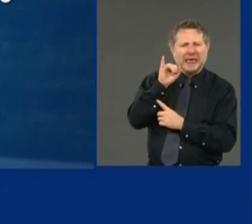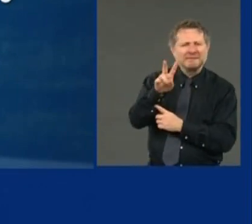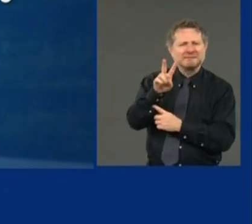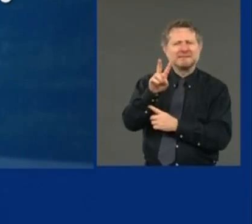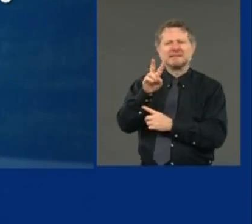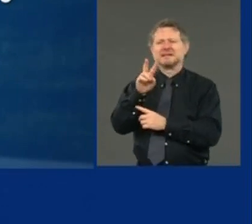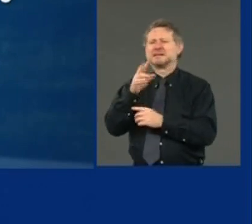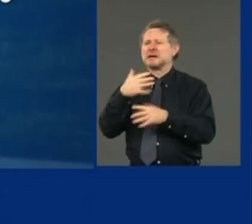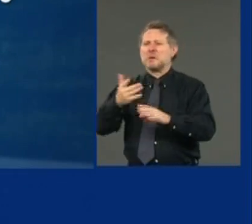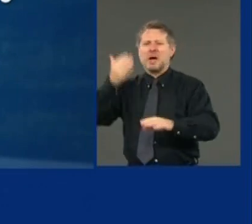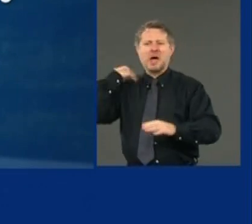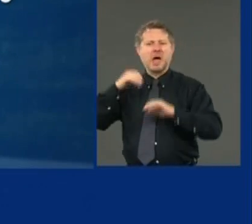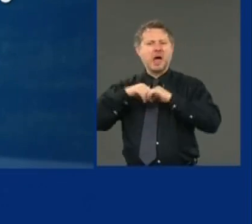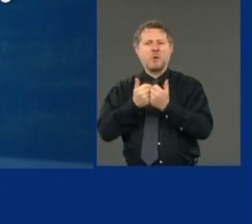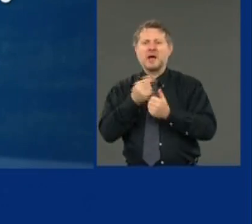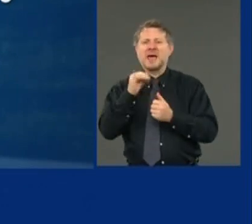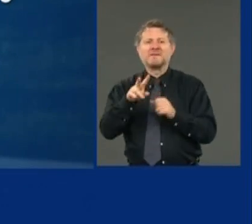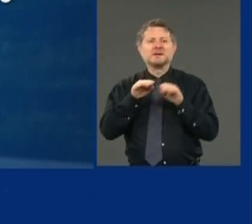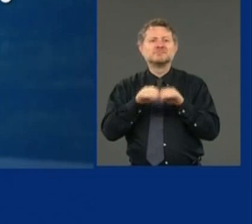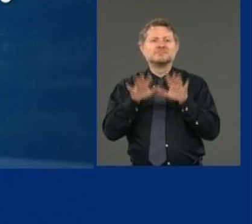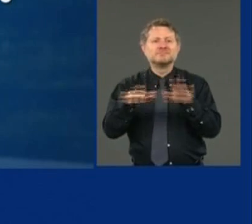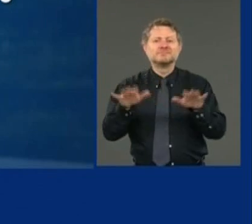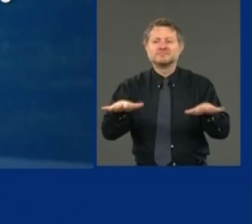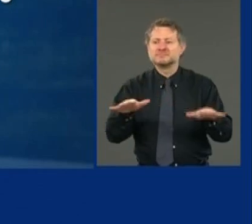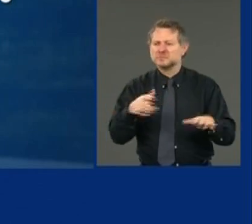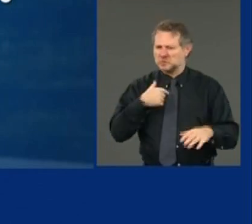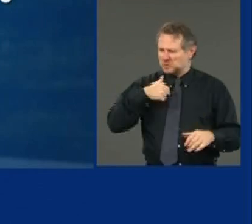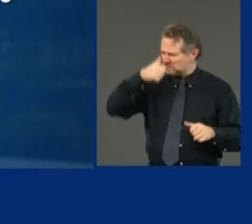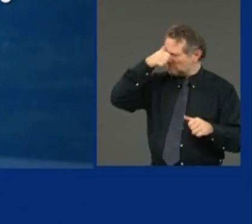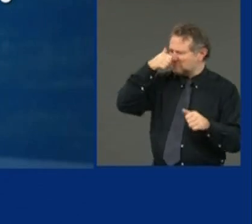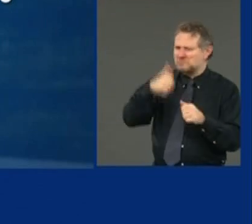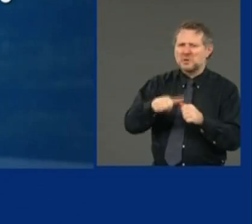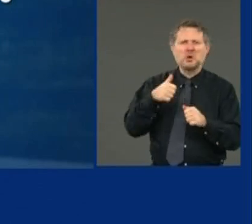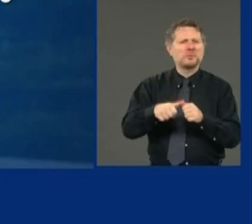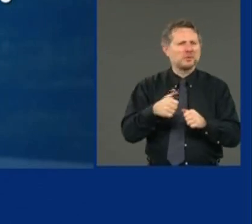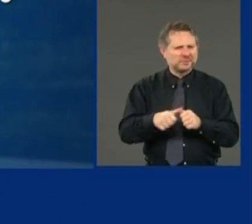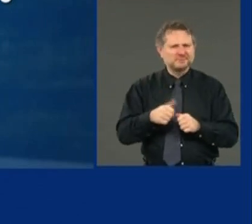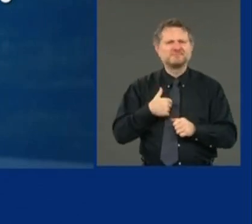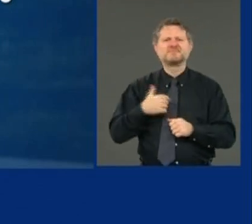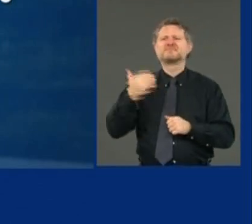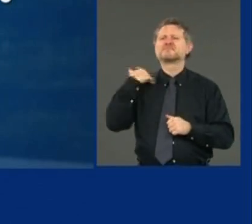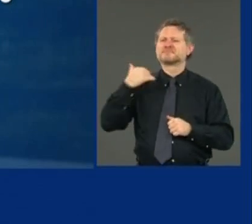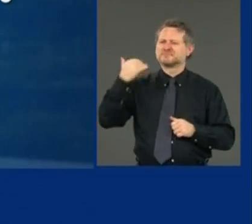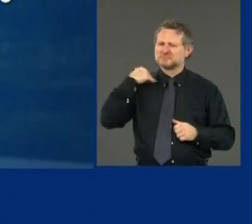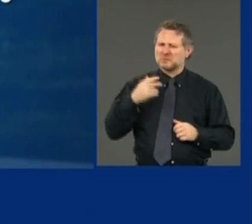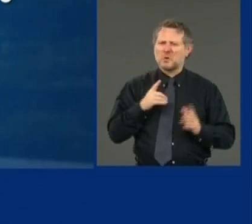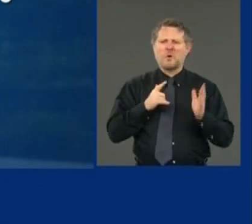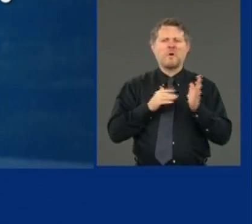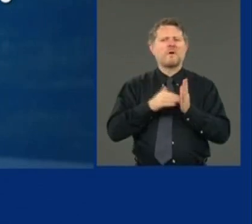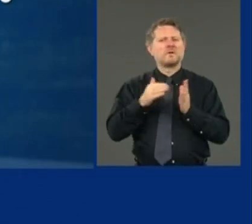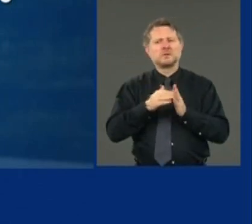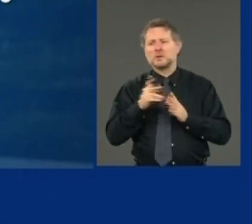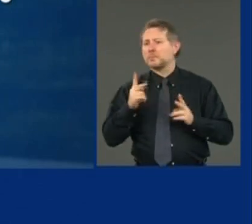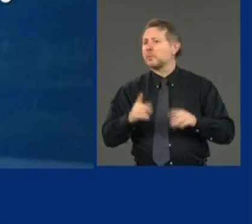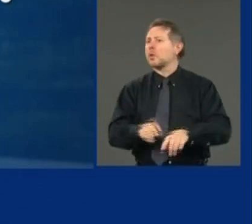THROUGH AFTER WE LEARNED ABOUT THE HIV VIRUS. AND TRANSMISSION OF THE HIV.